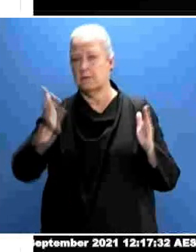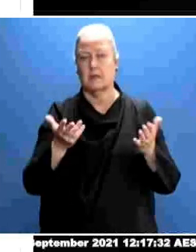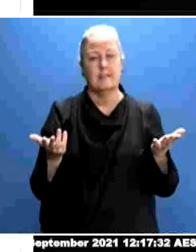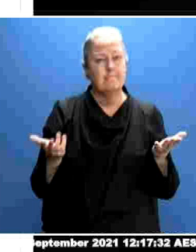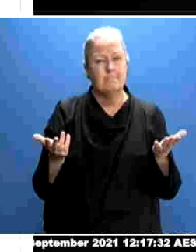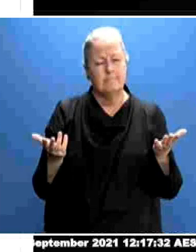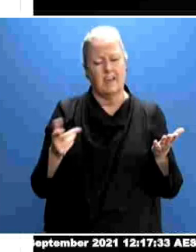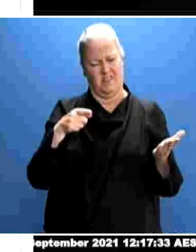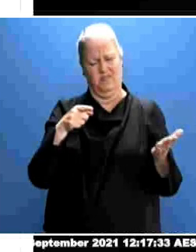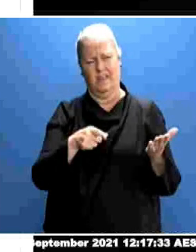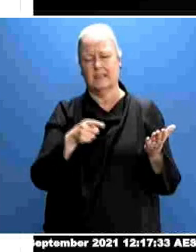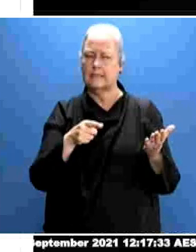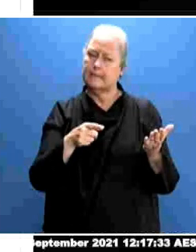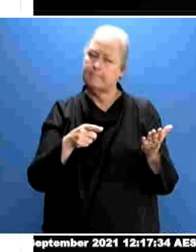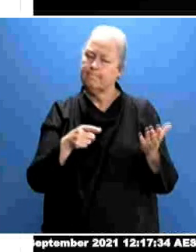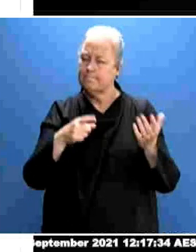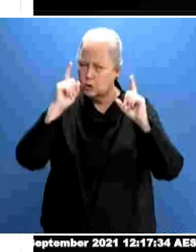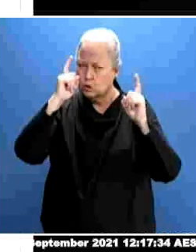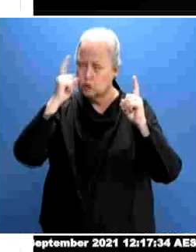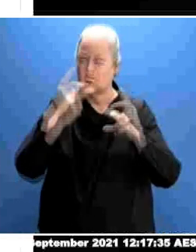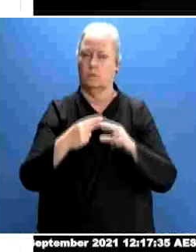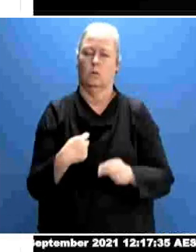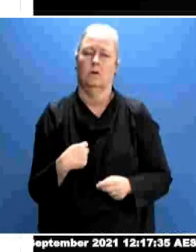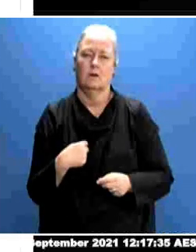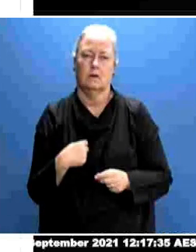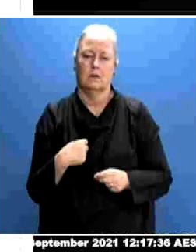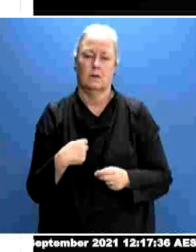concerning, to think that we're talking about